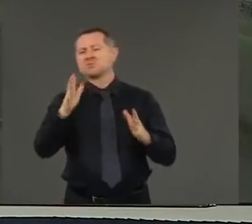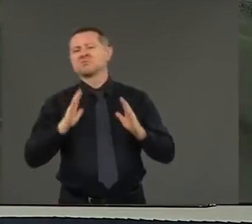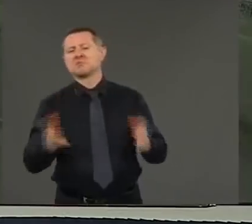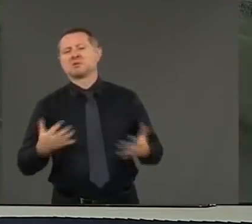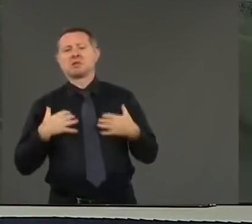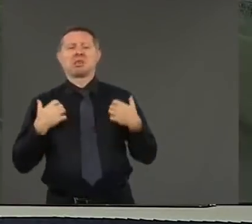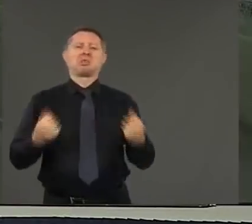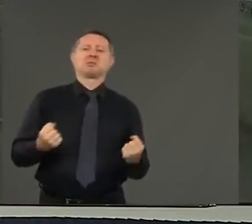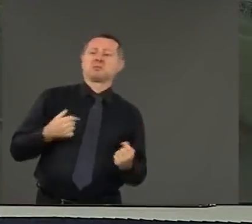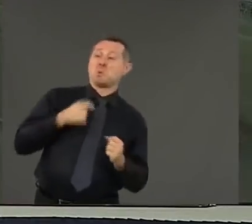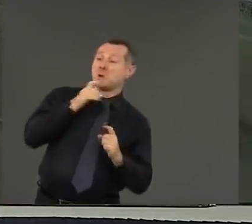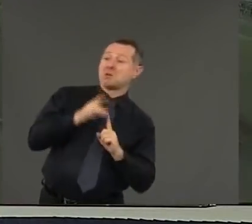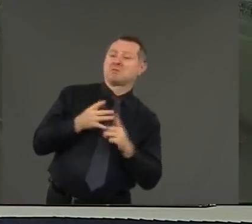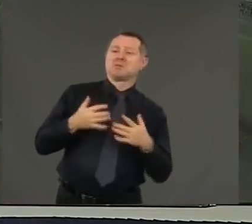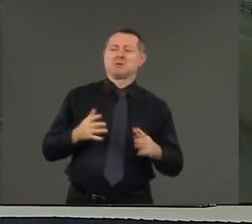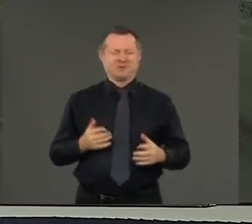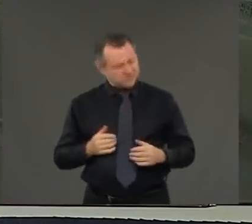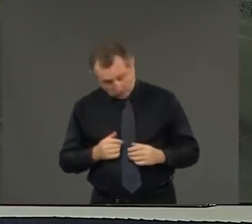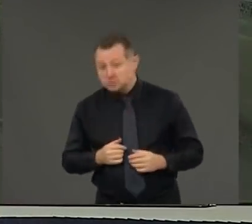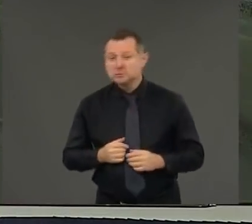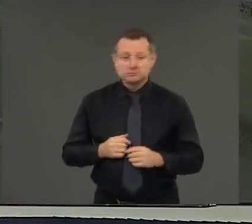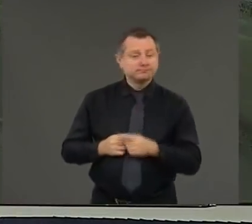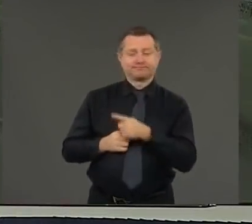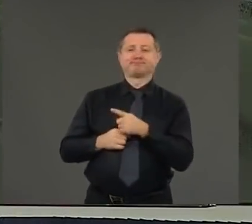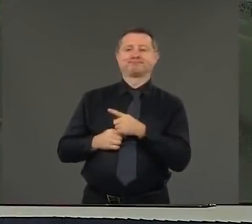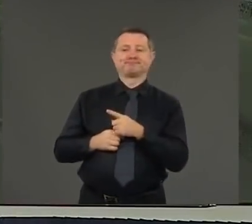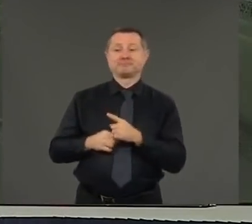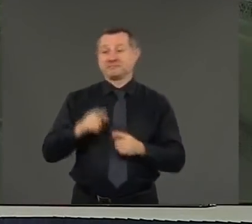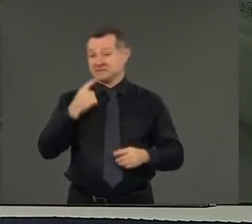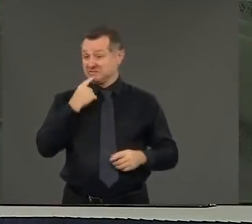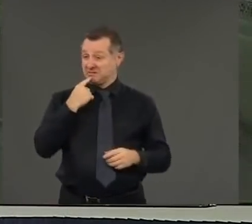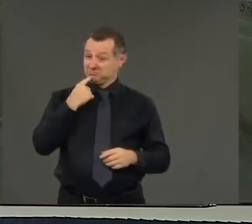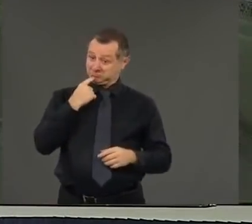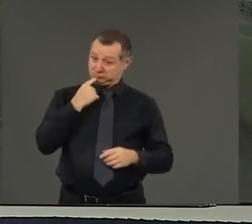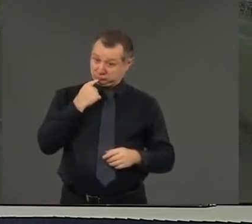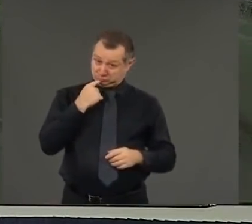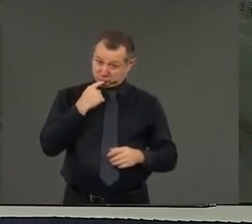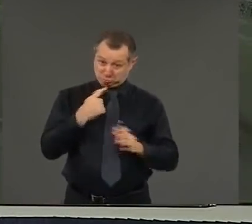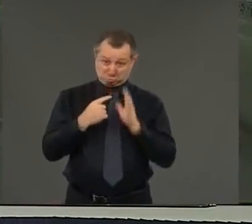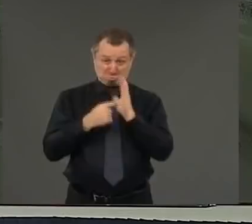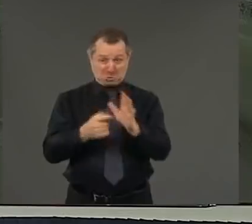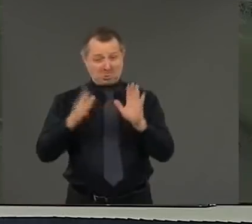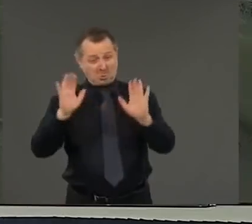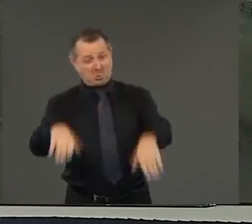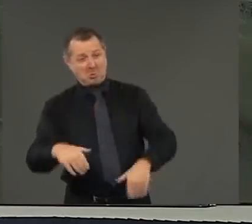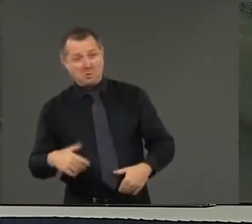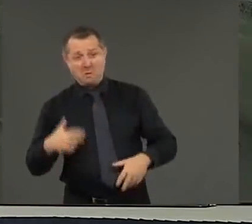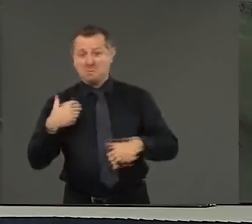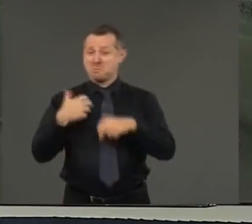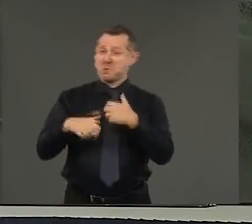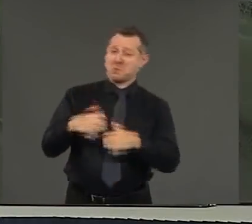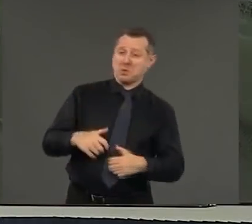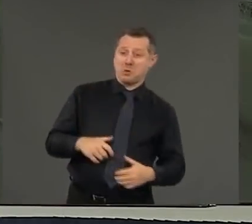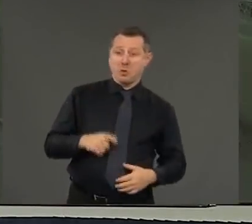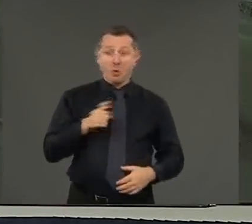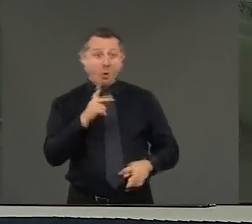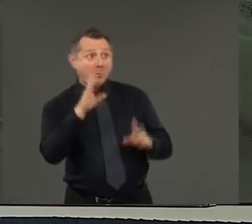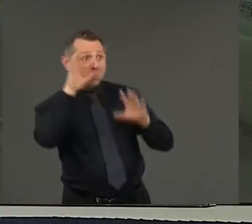AND HIS MAKING STATEMENTS LIKE THAT, 99.9% DON'T HAVE TO WORRY ABOUT IT. OKAY.